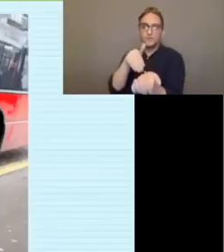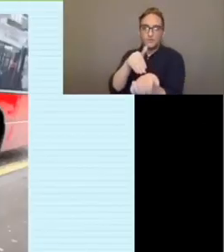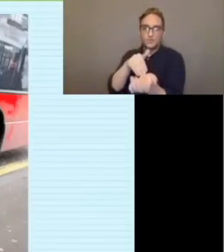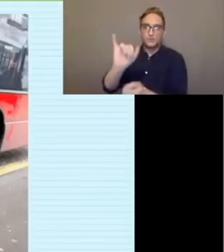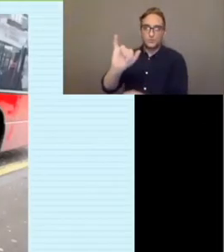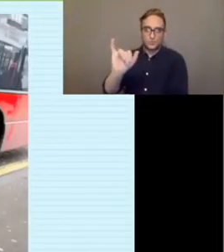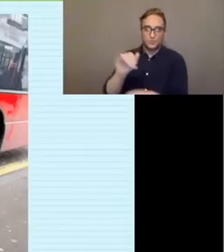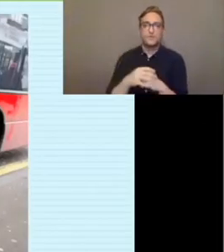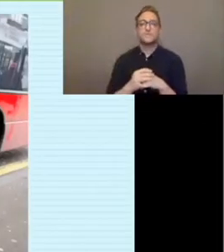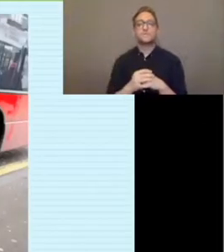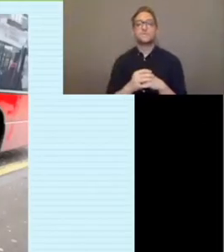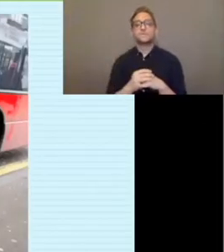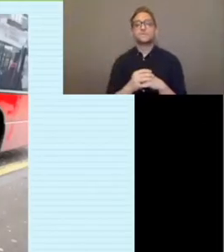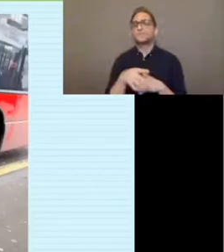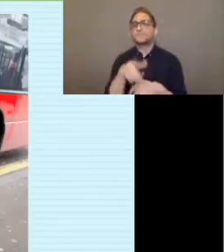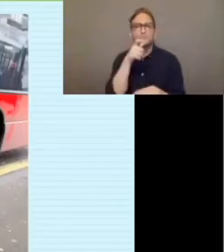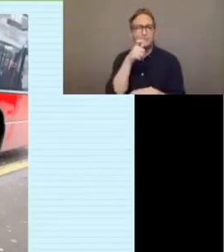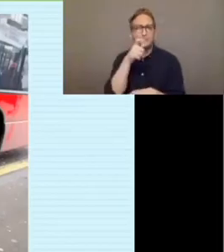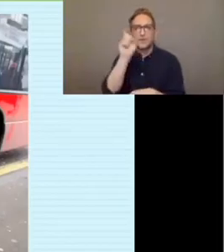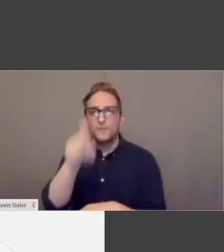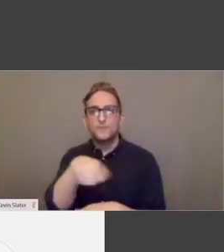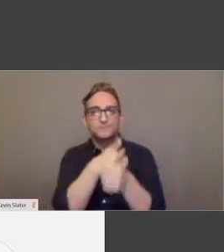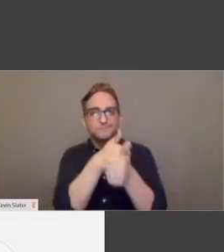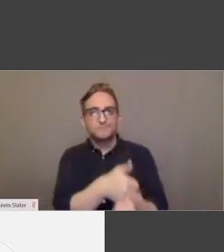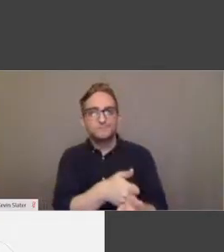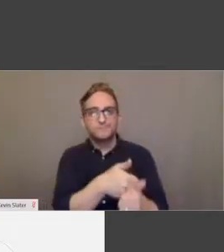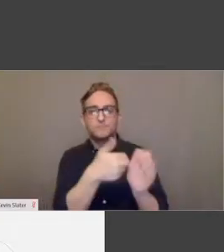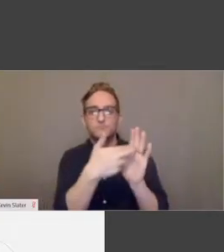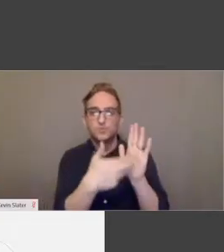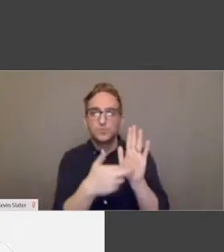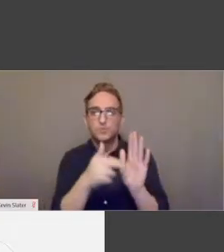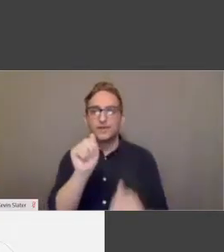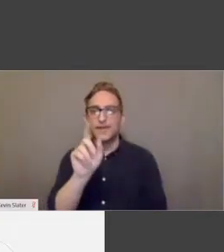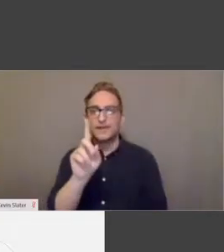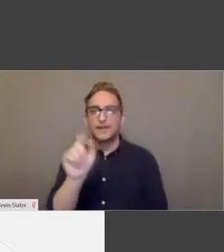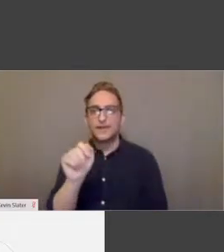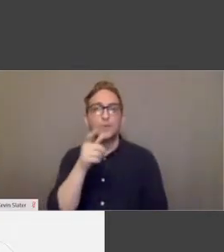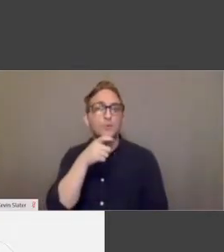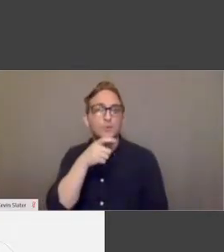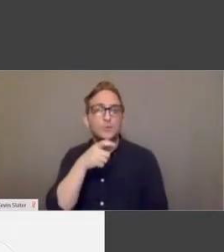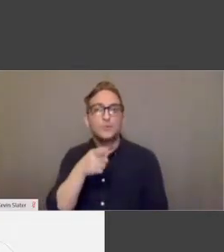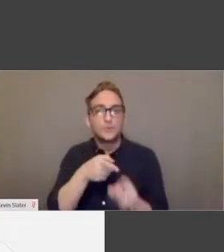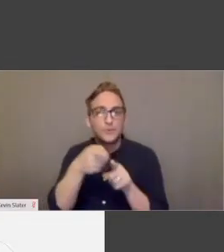Who must abide by the ADA? So, I'm going to be talking about primarily